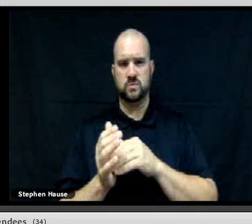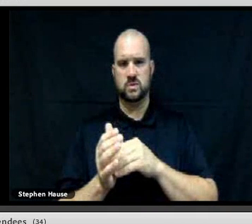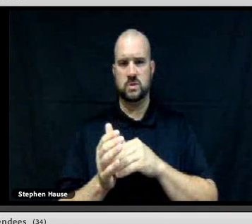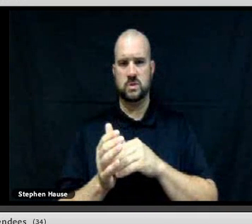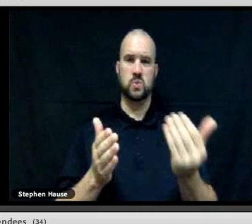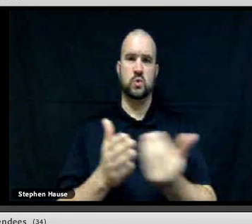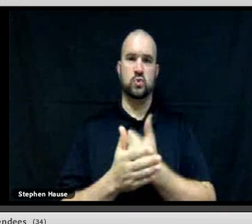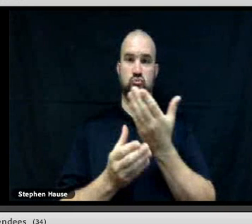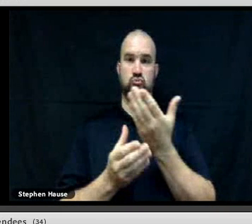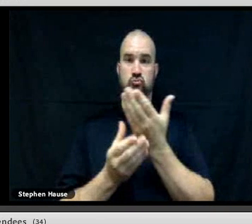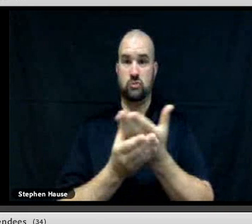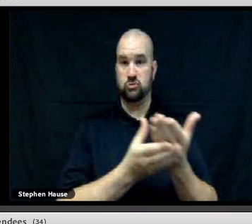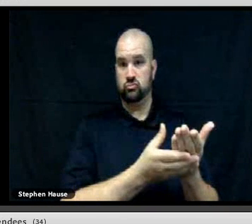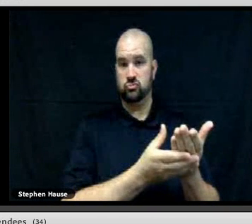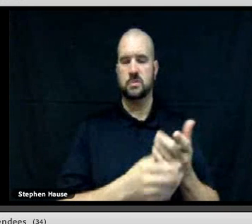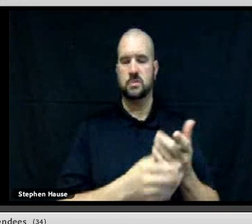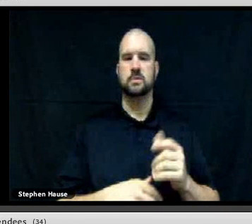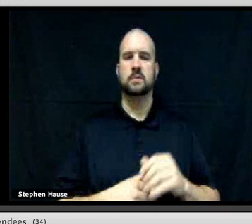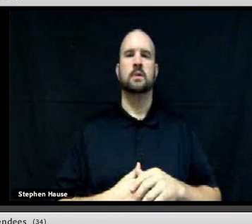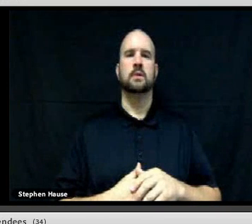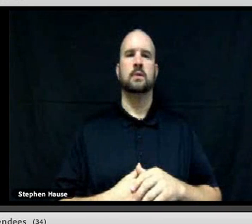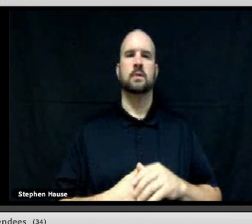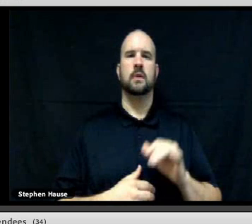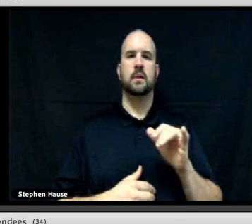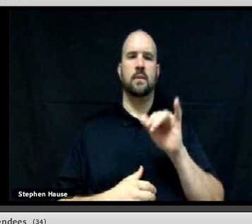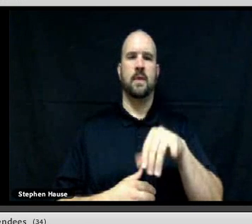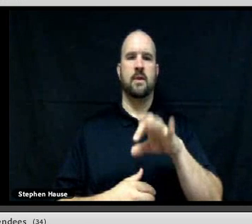And, uh, our most recent harvest in May